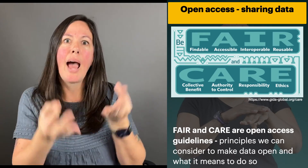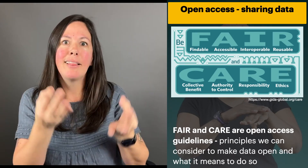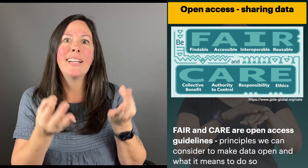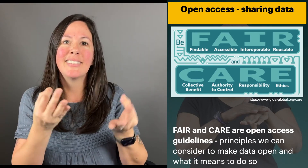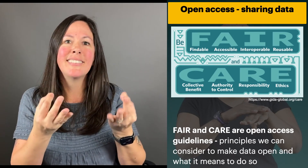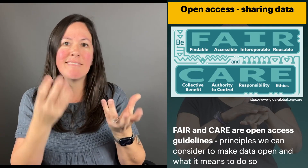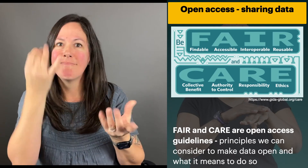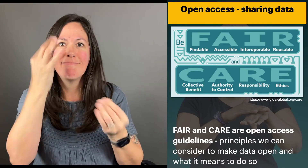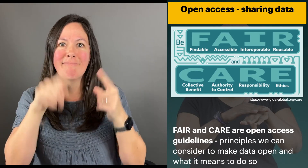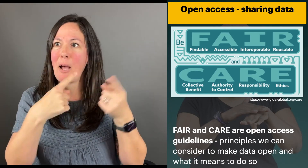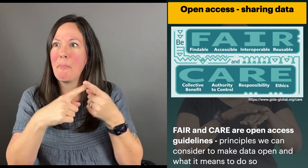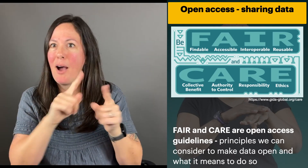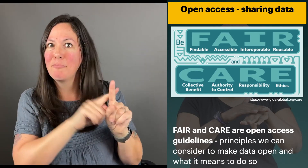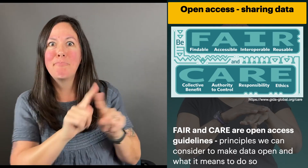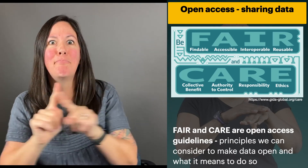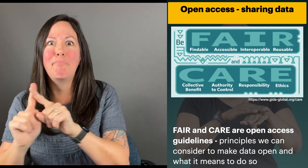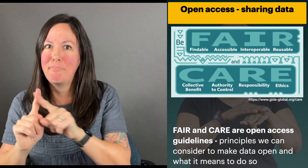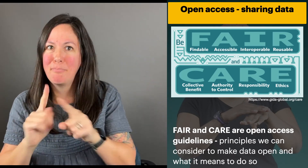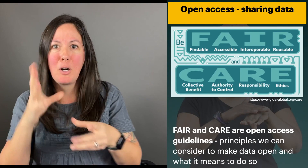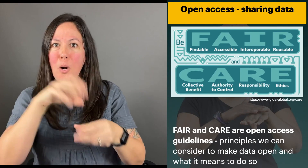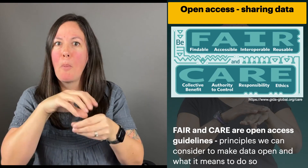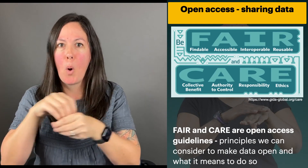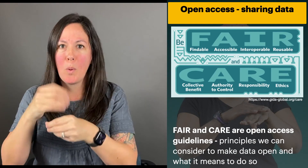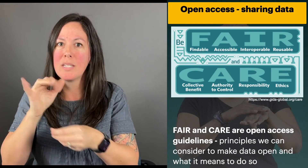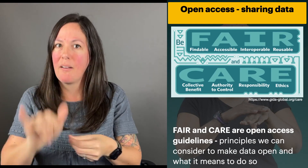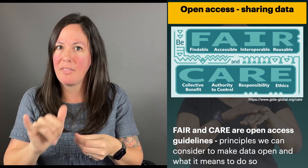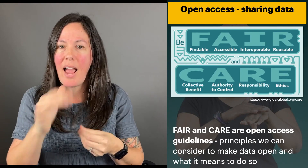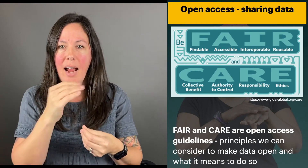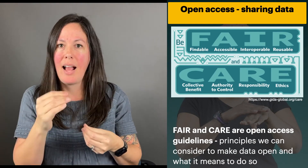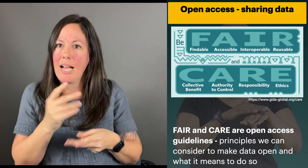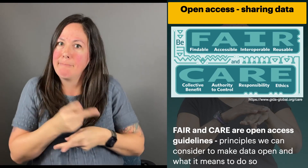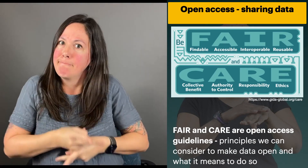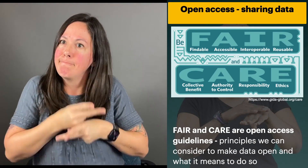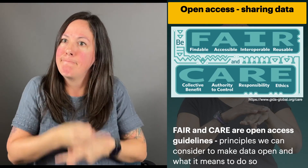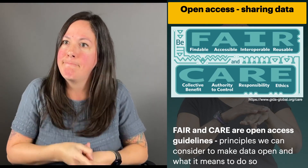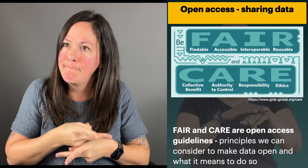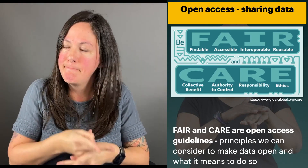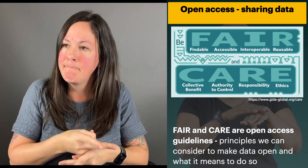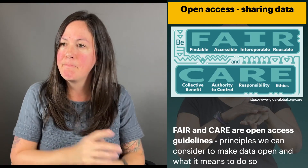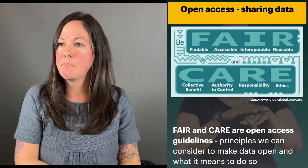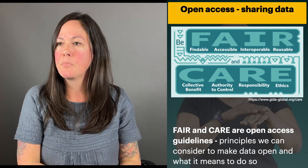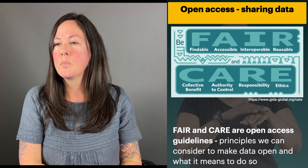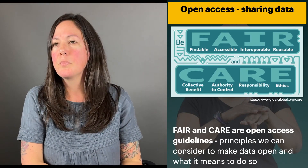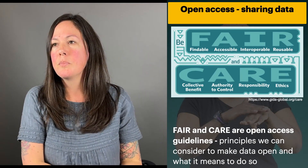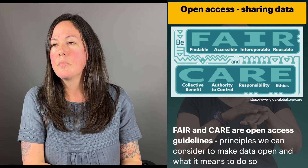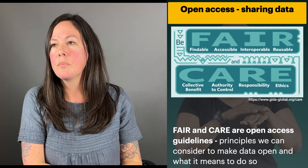and think carefully about where it is that we're using it how we're showing it and how it's framed and then e for